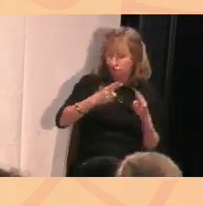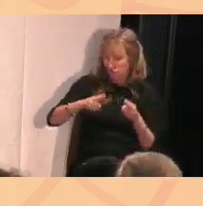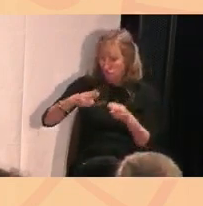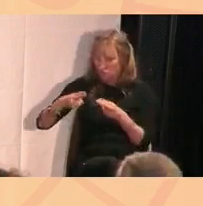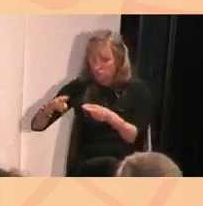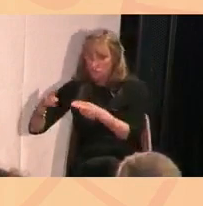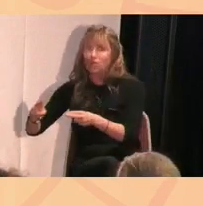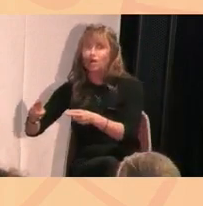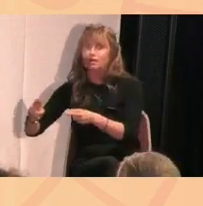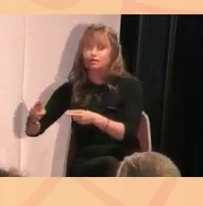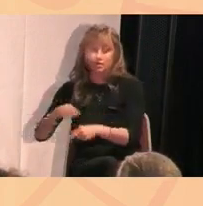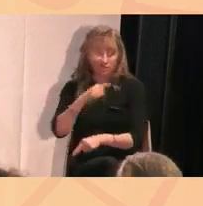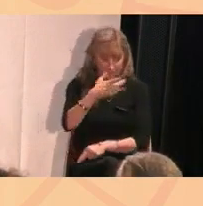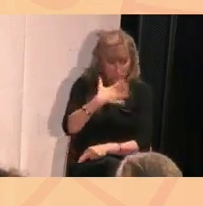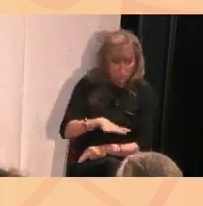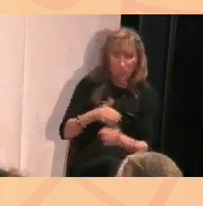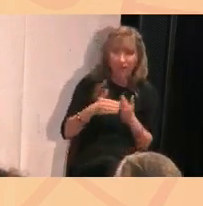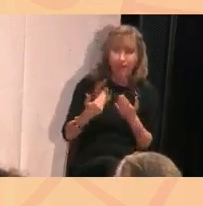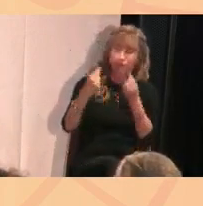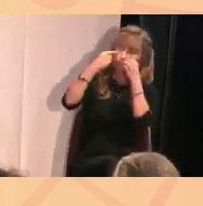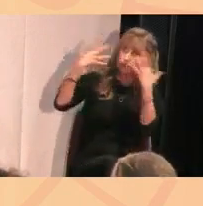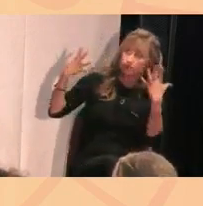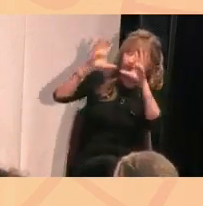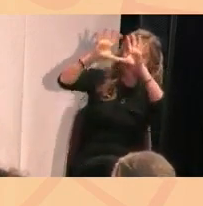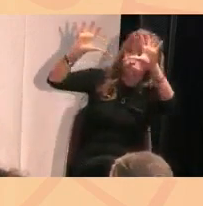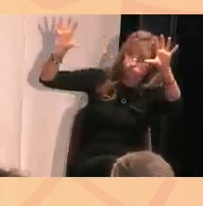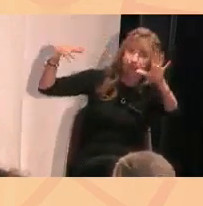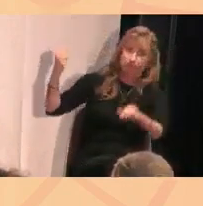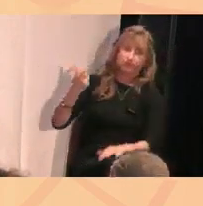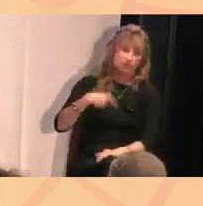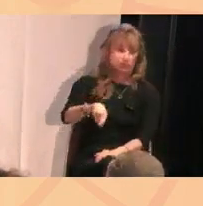the murder of hundreds of thousands of Aboriginal people